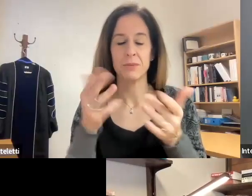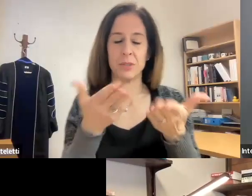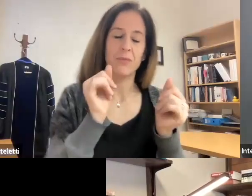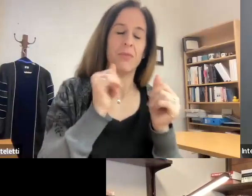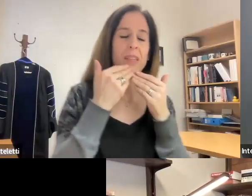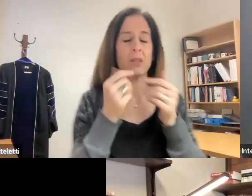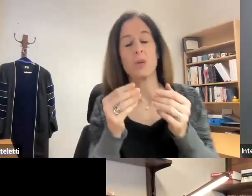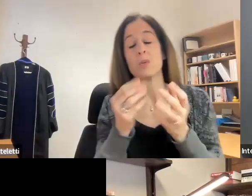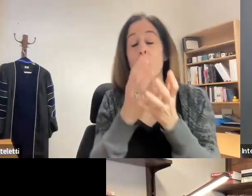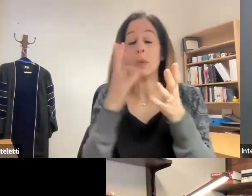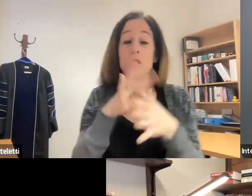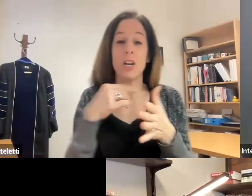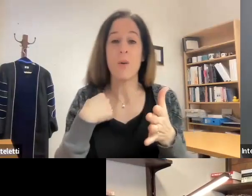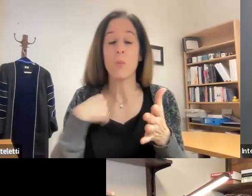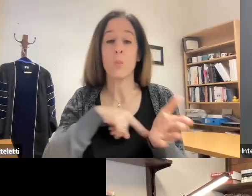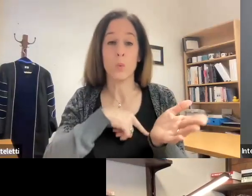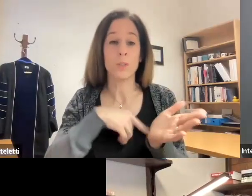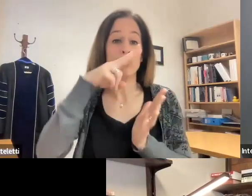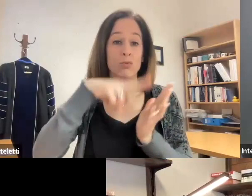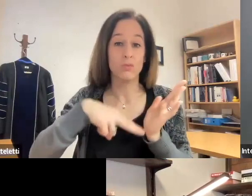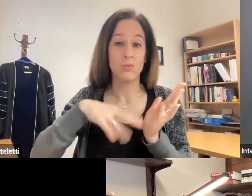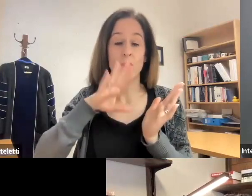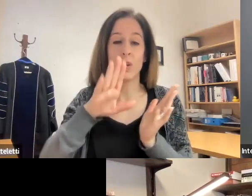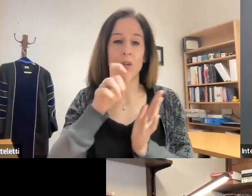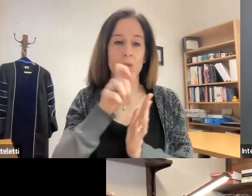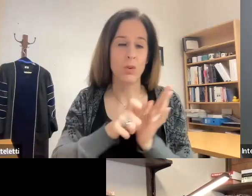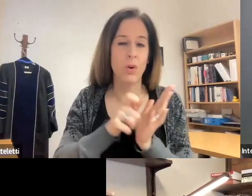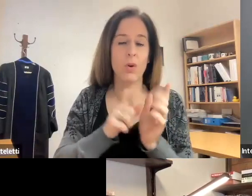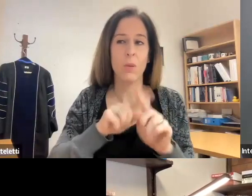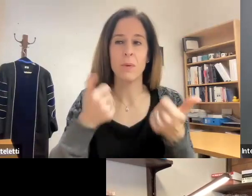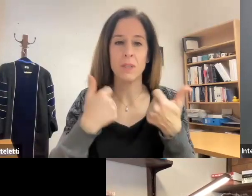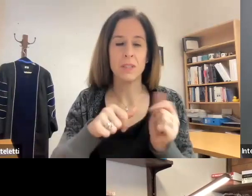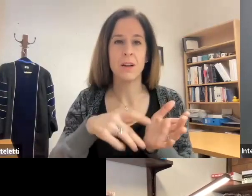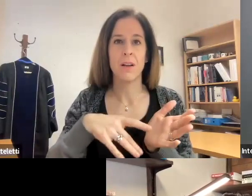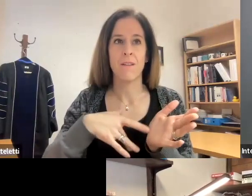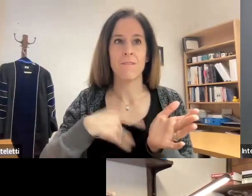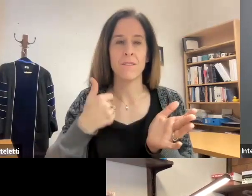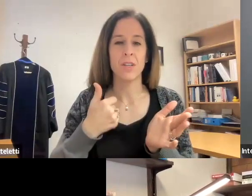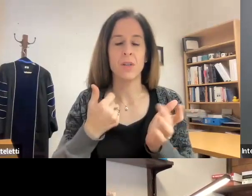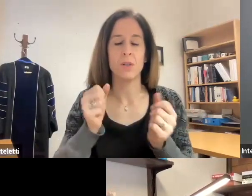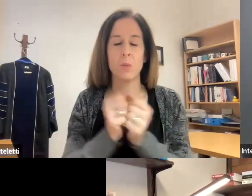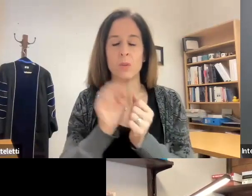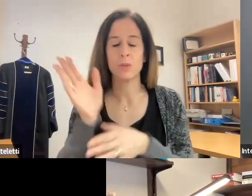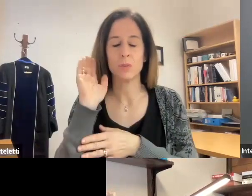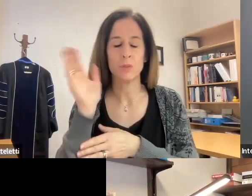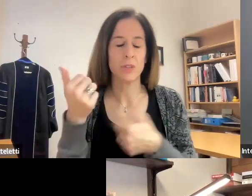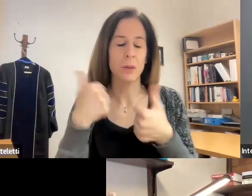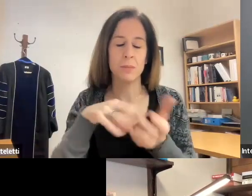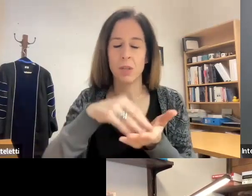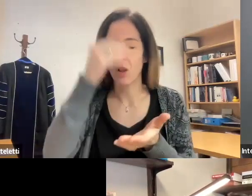Okay. We can see both you and the interpreter again. As students we read our article, but I still feel like